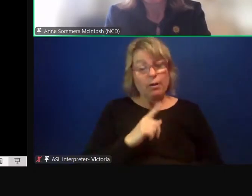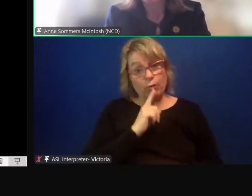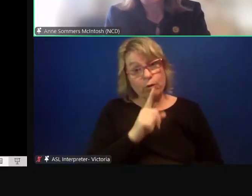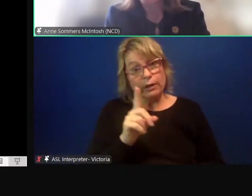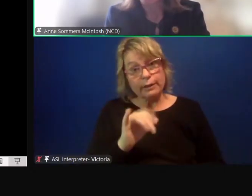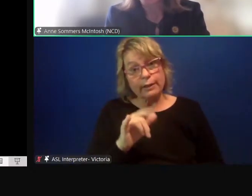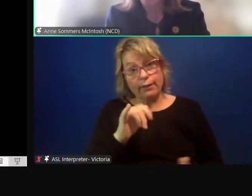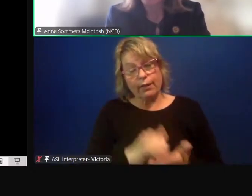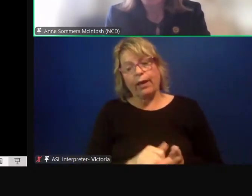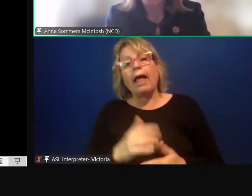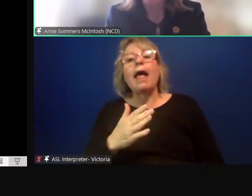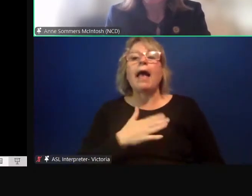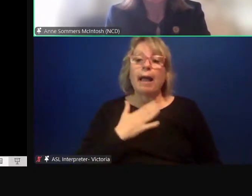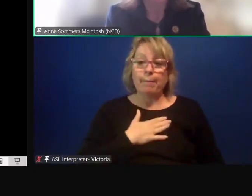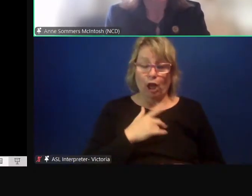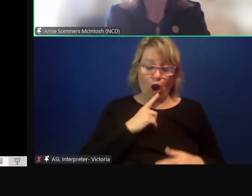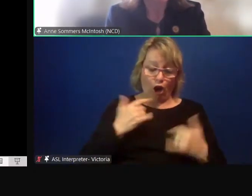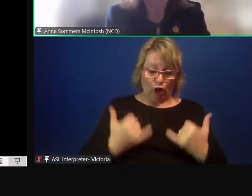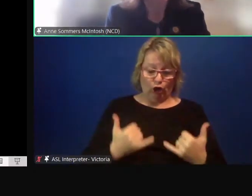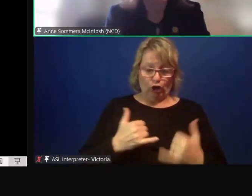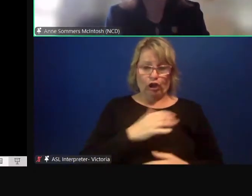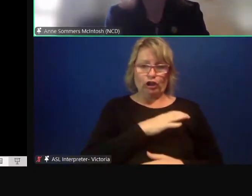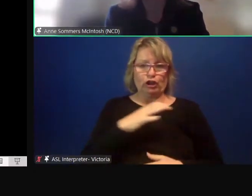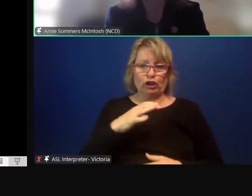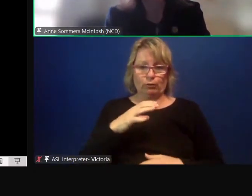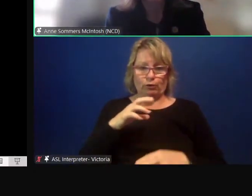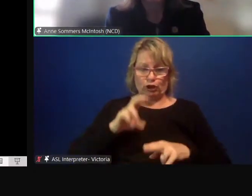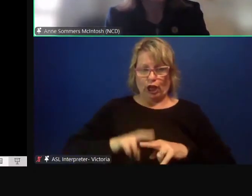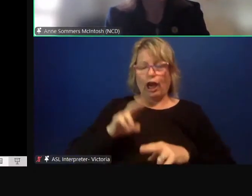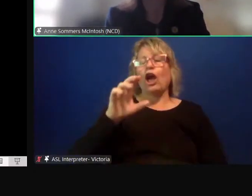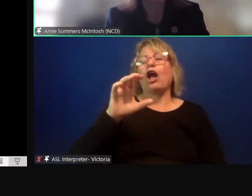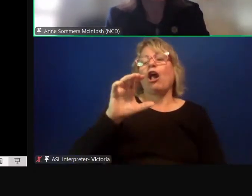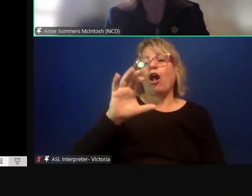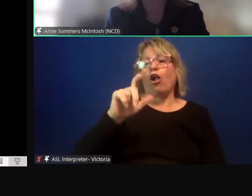Happily, our current Chair, Claudia Gordon, has announced her intention to retain that